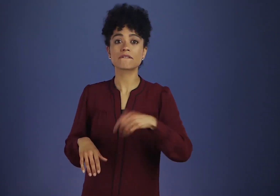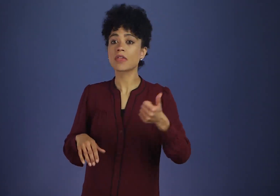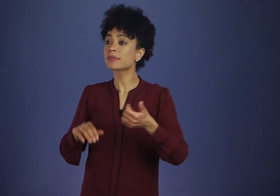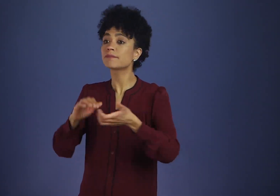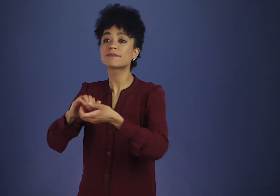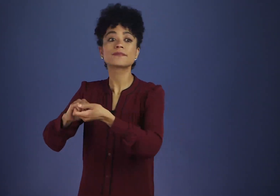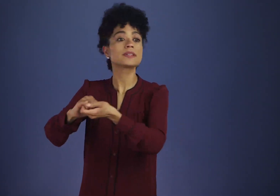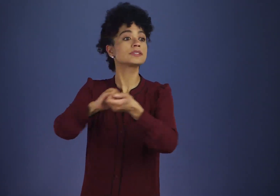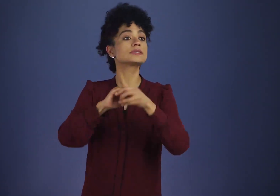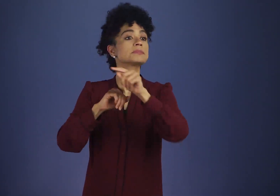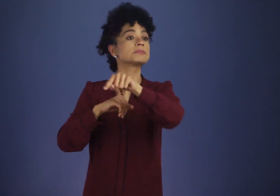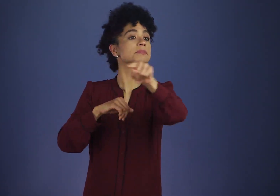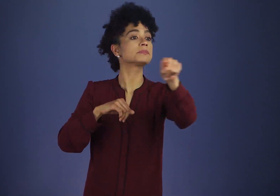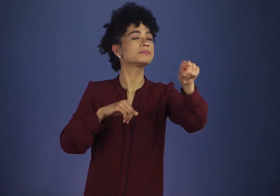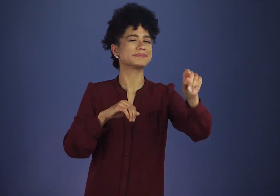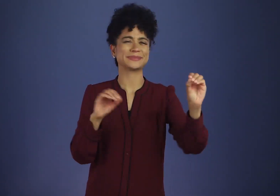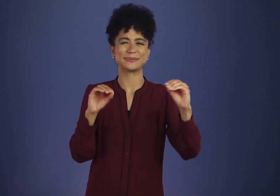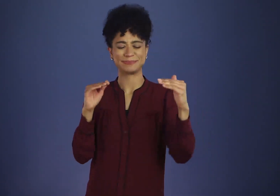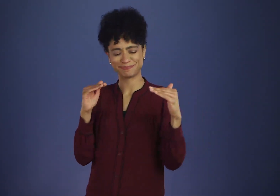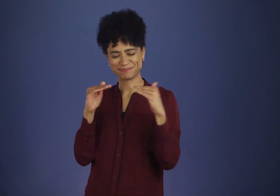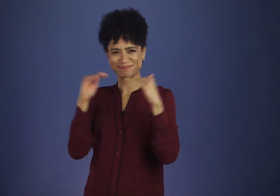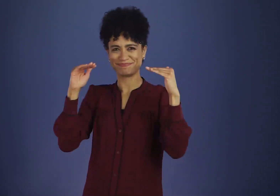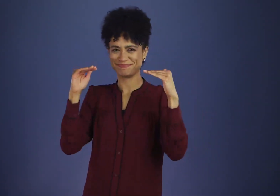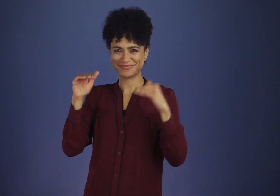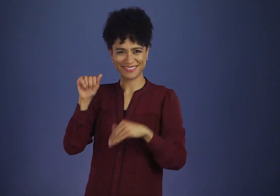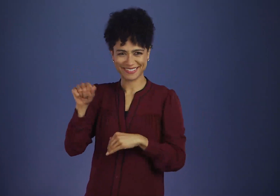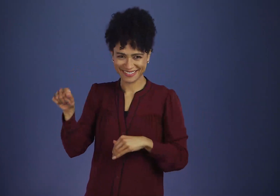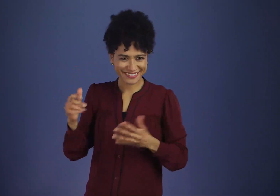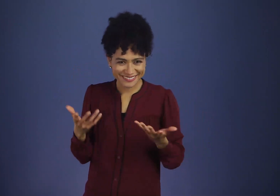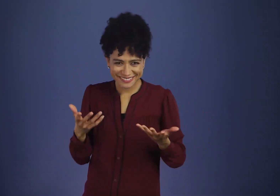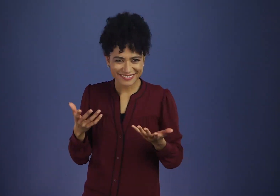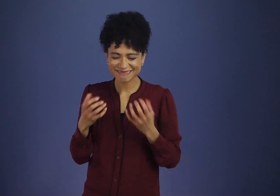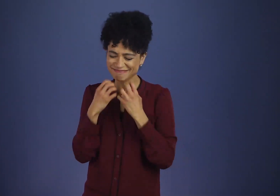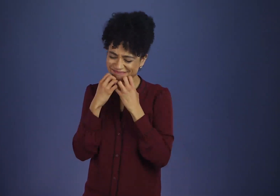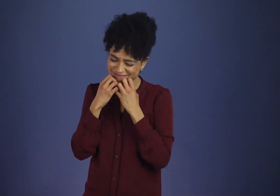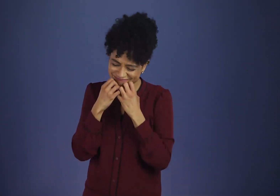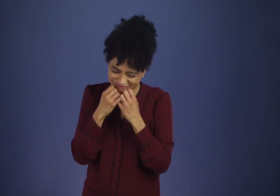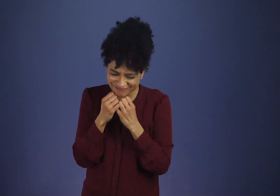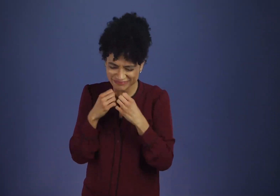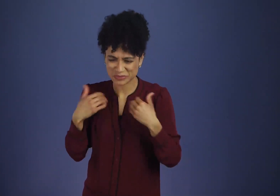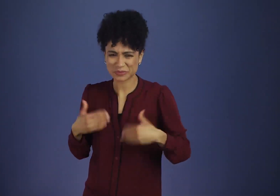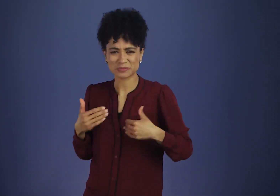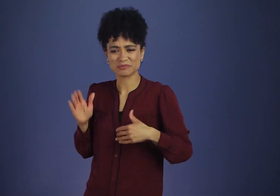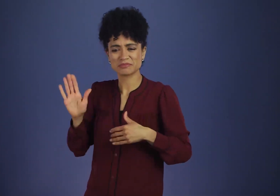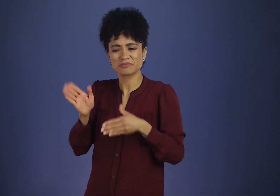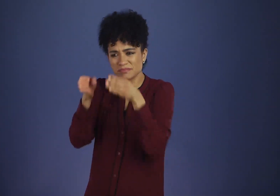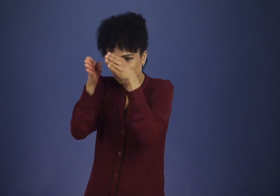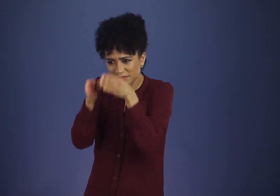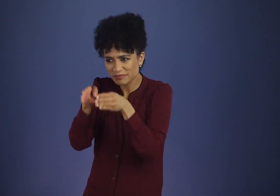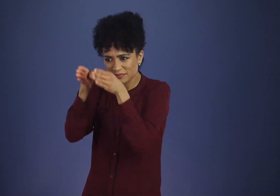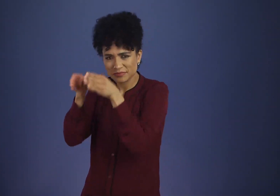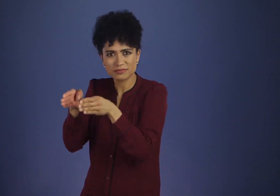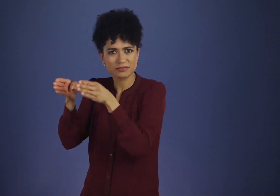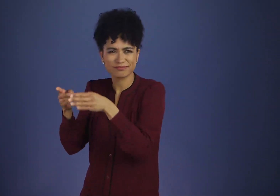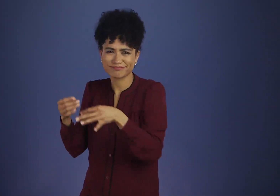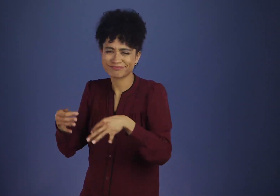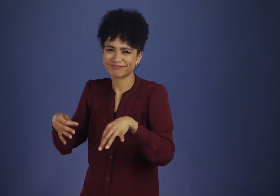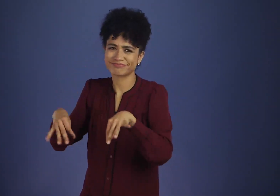We believe there isn’t a fellowship on earth which lavishes more devoted care upon its individual members;